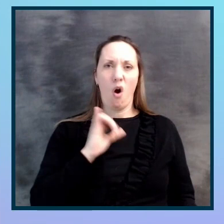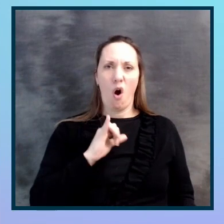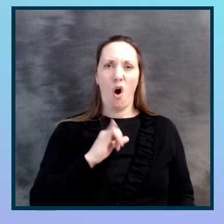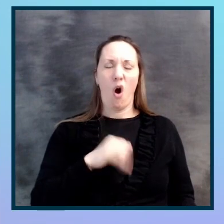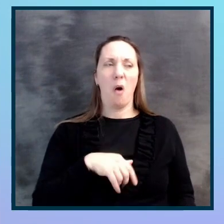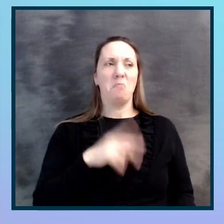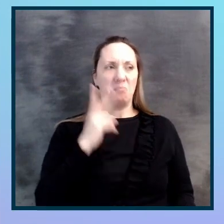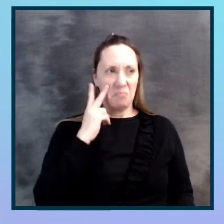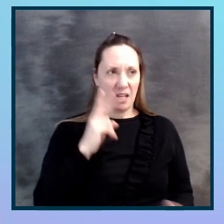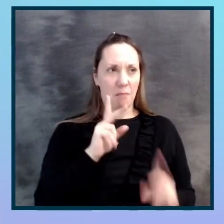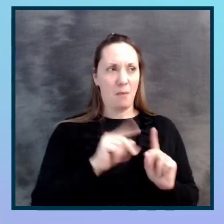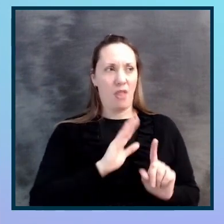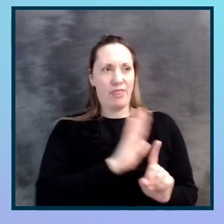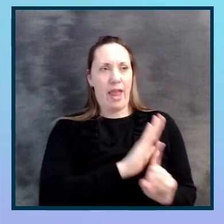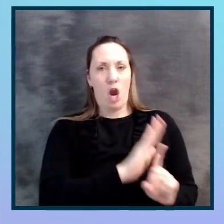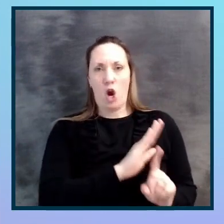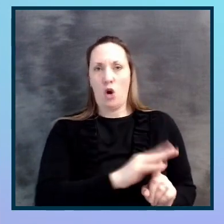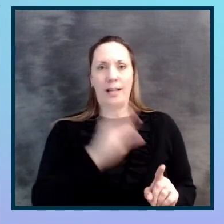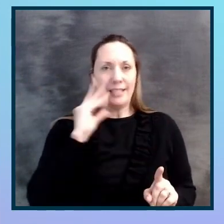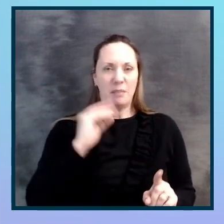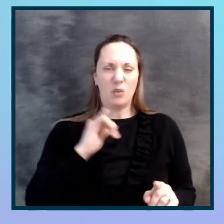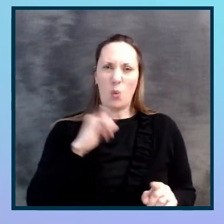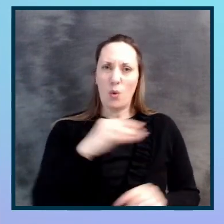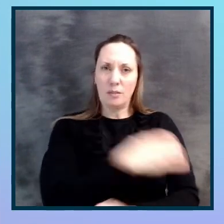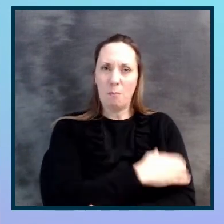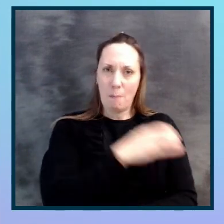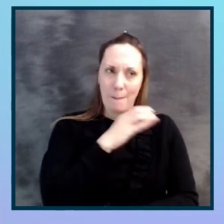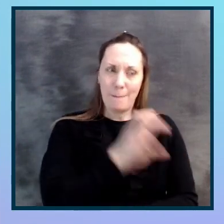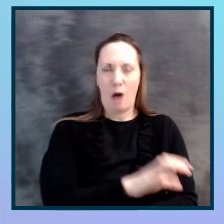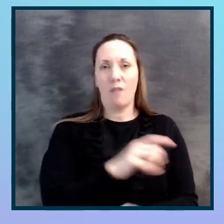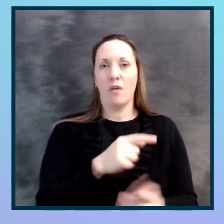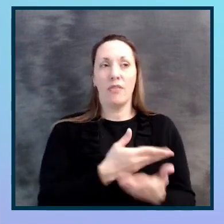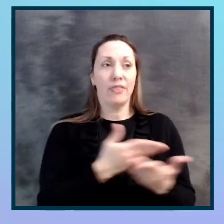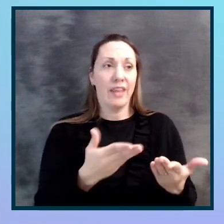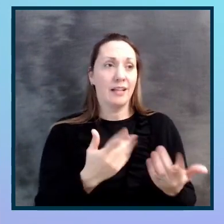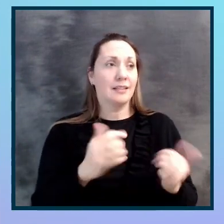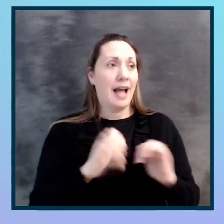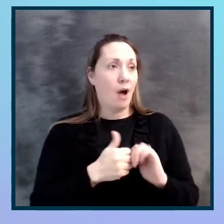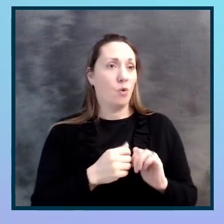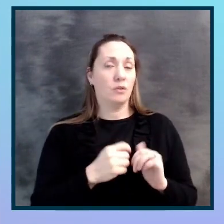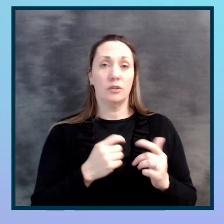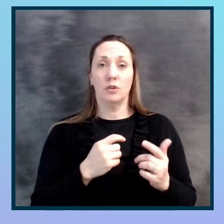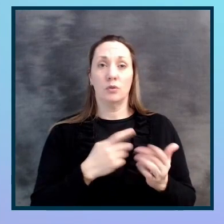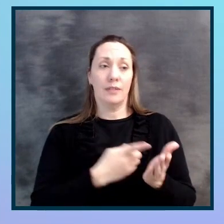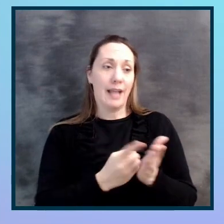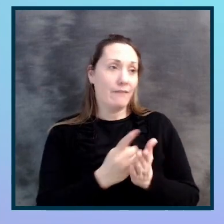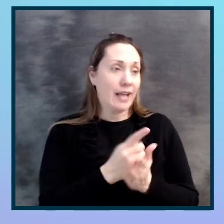hearing the workarounds people do to get around things that a designer or a product manager